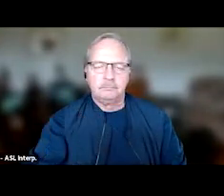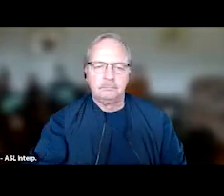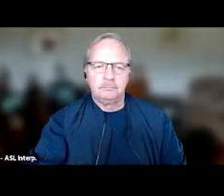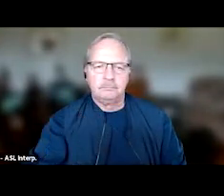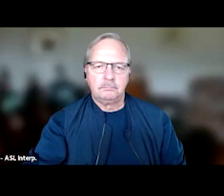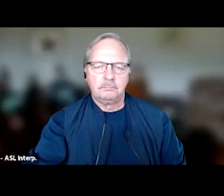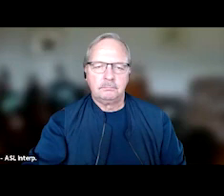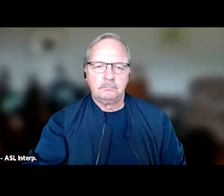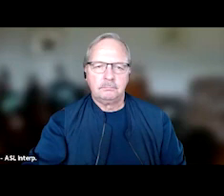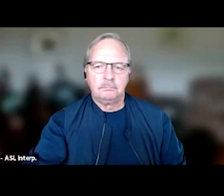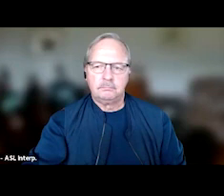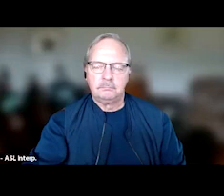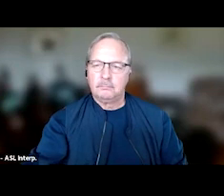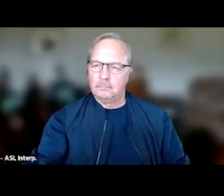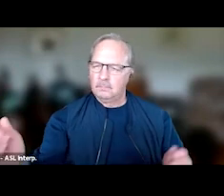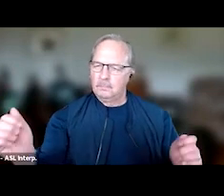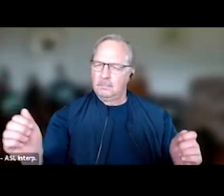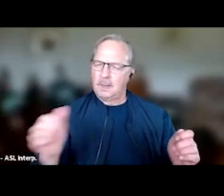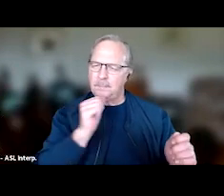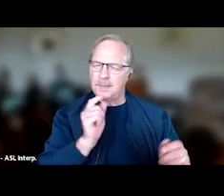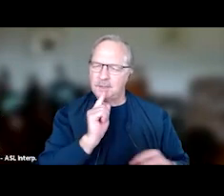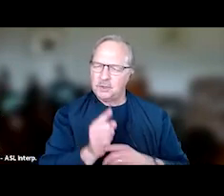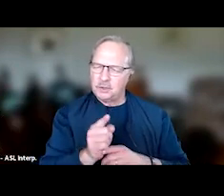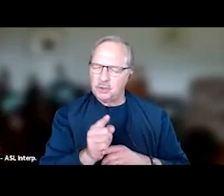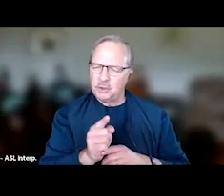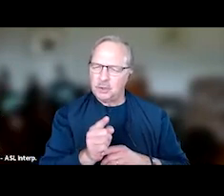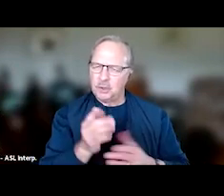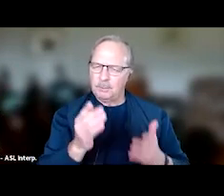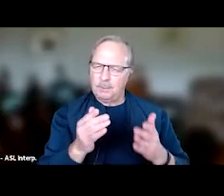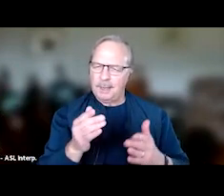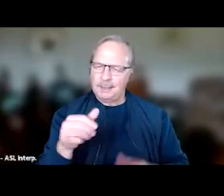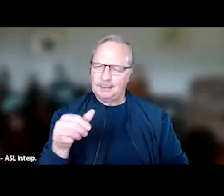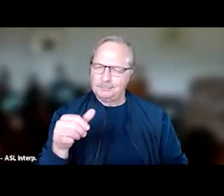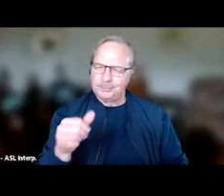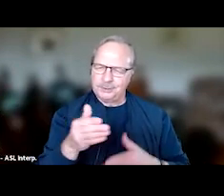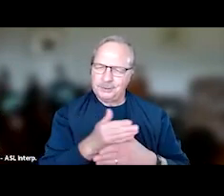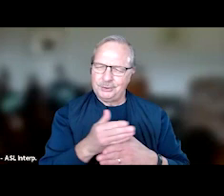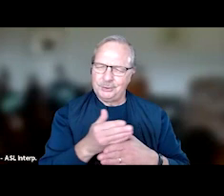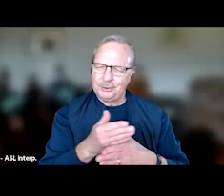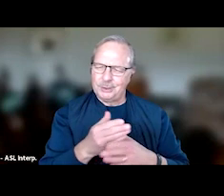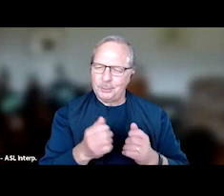[Rachel] So are you all... Jen, I'm not sure if I may have hit sharing along with you and do-